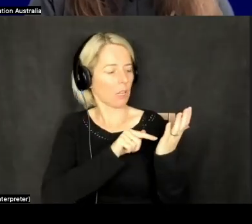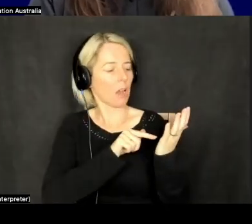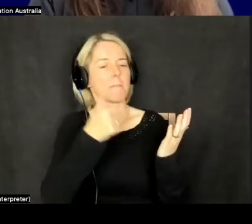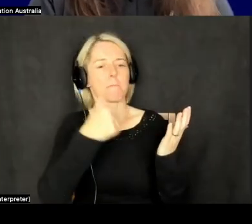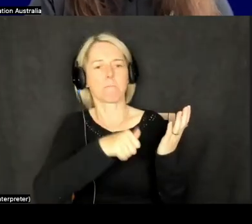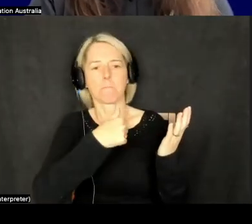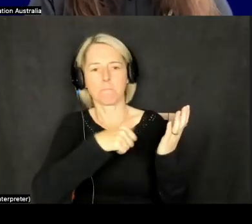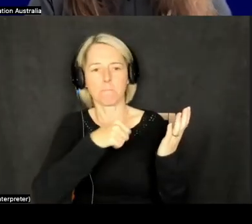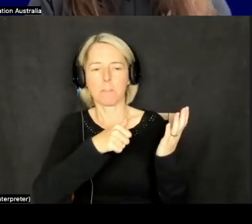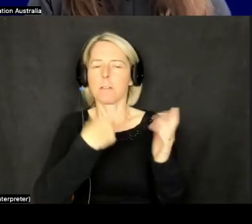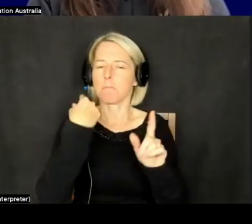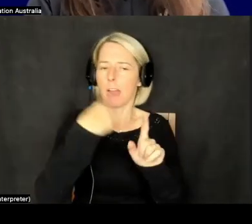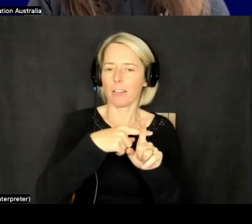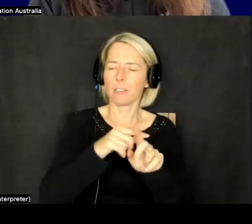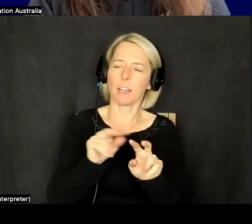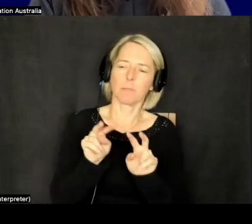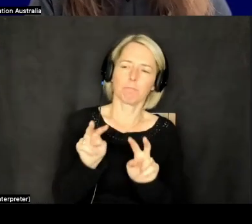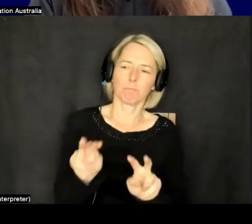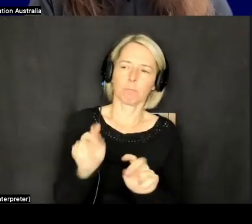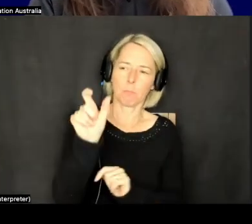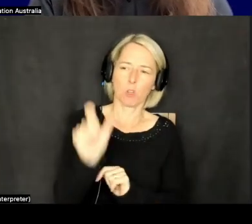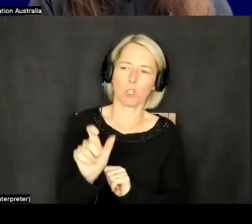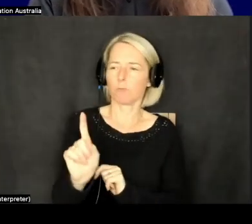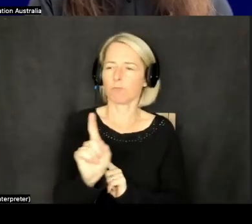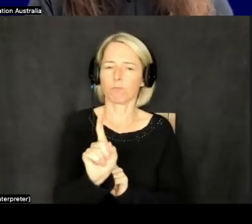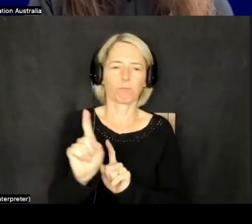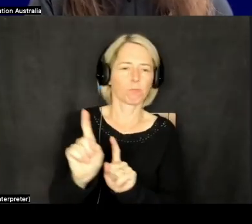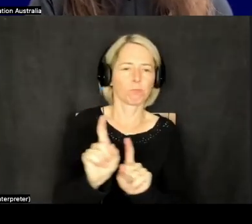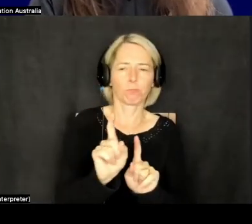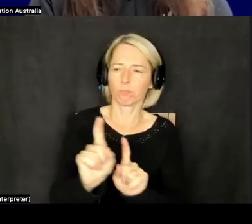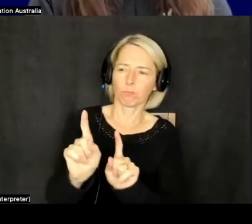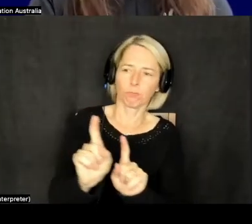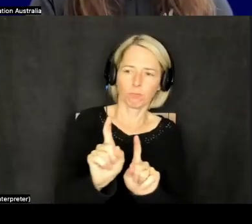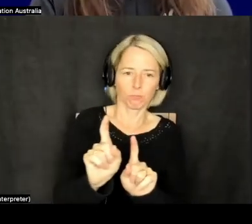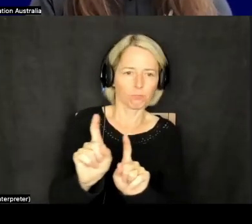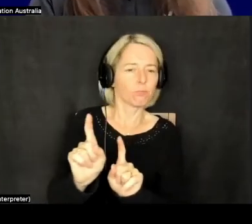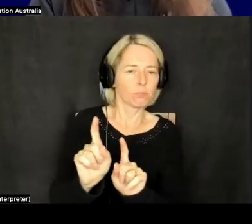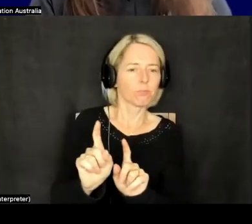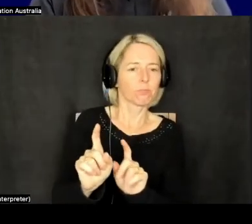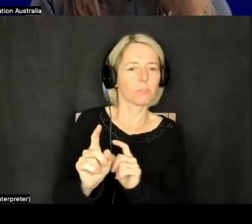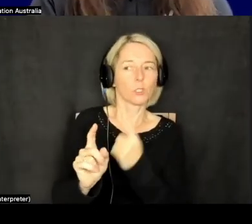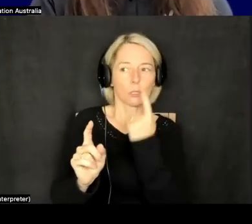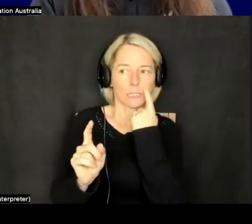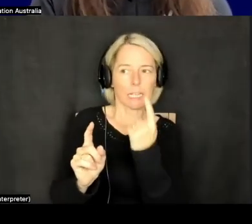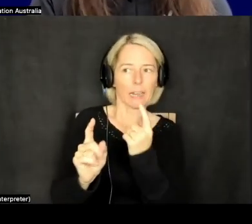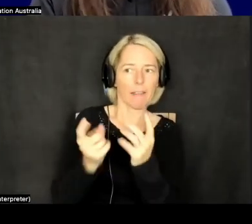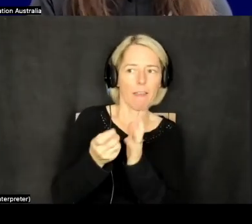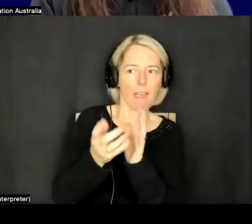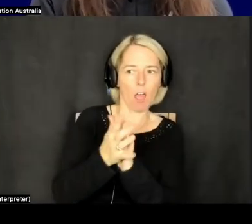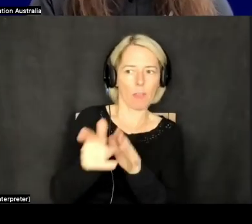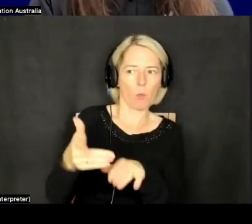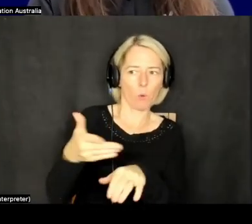how a person uses their vision out and about in familiar and unfamiliar environments.